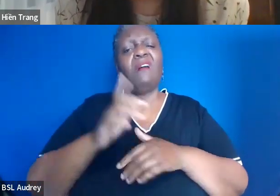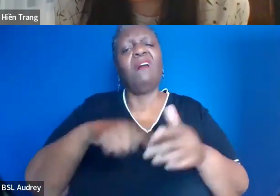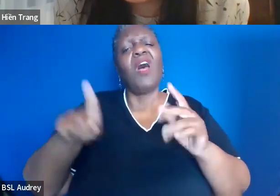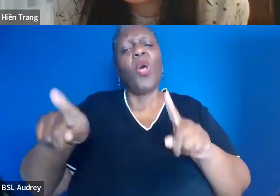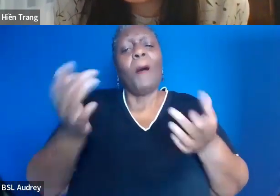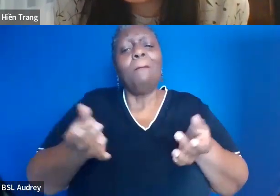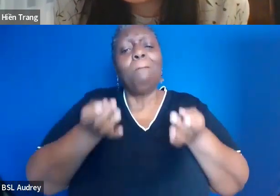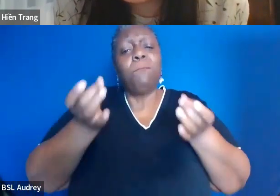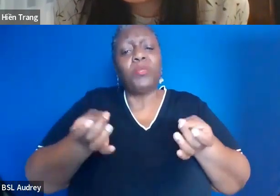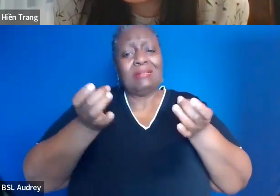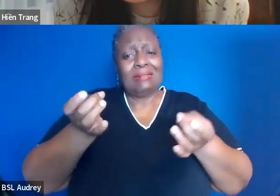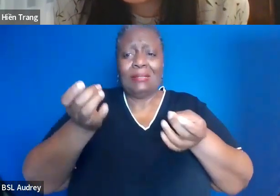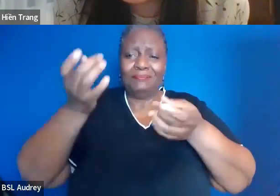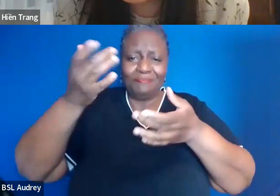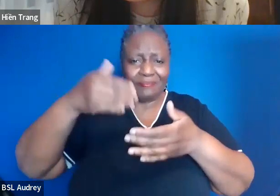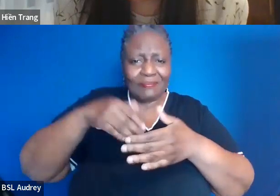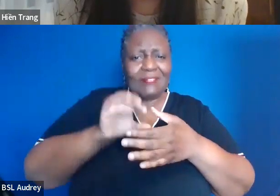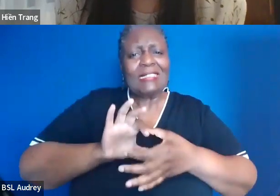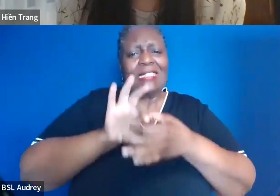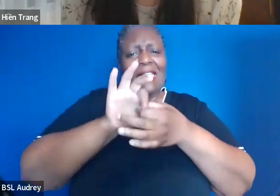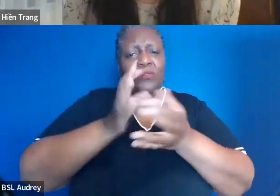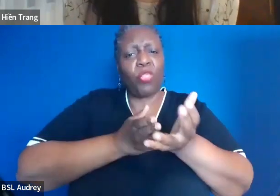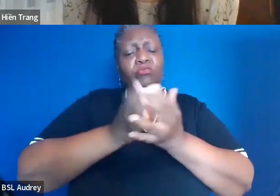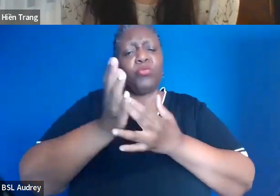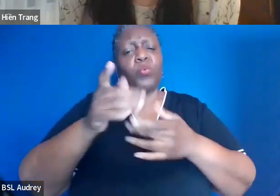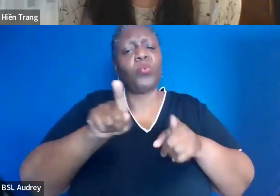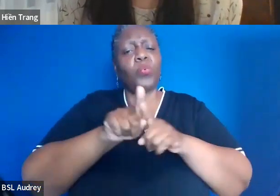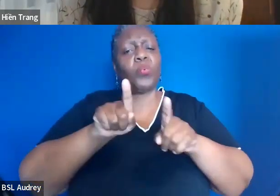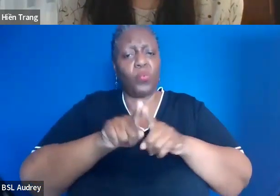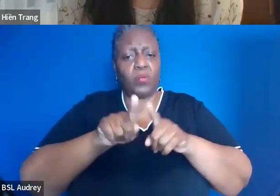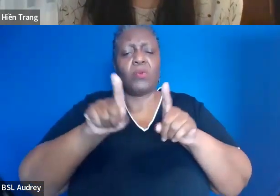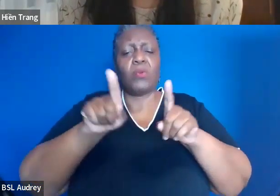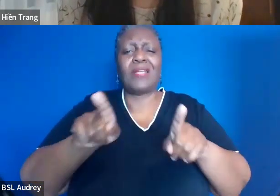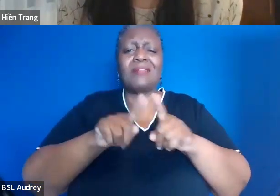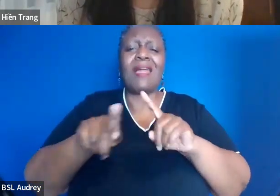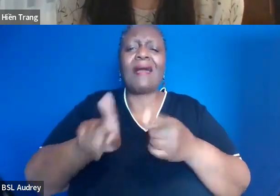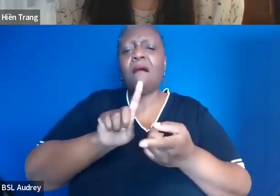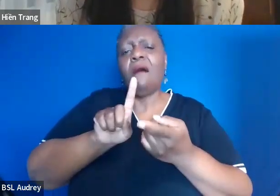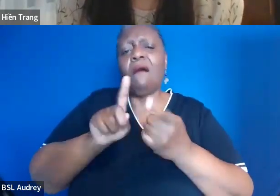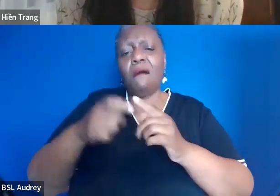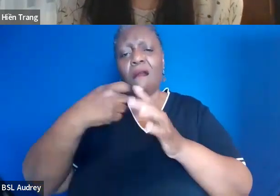throughout this home sometimes more explicitly like Karma's embers fading at last to ash